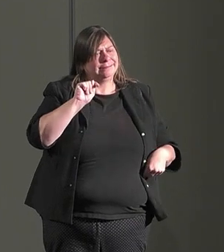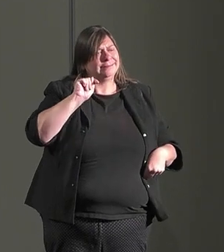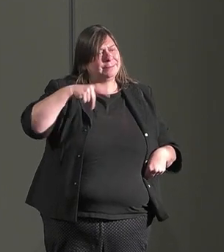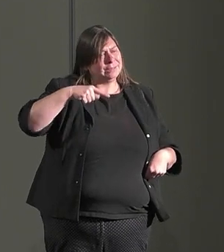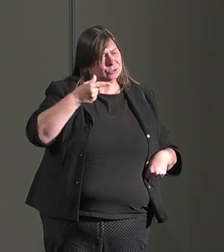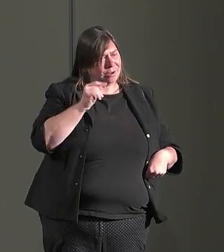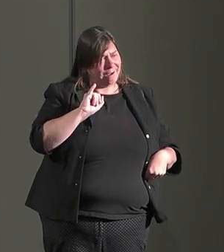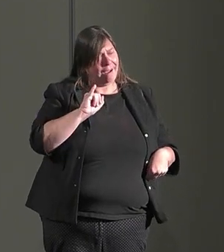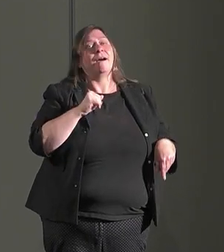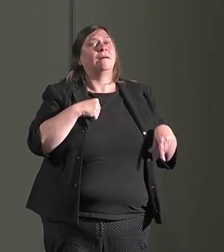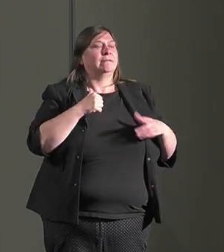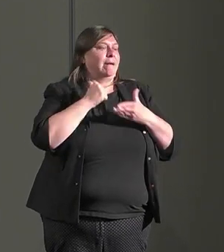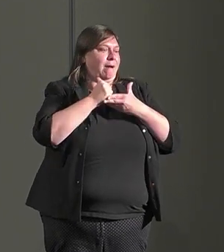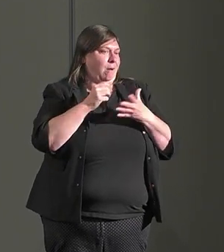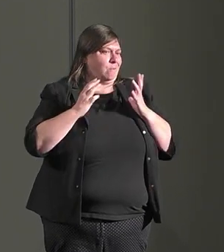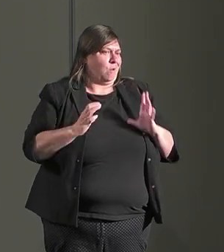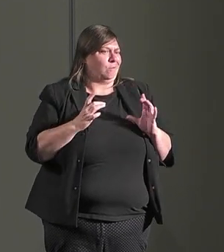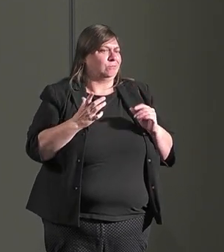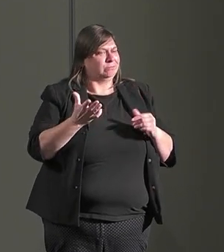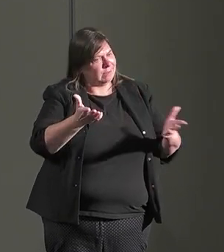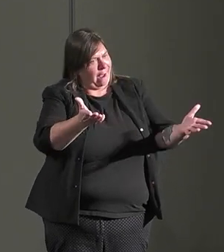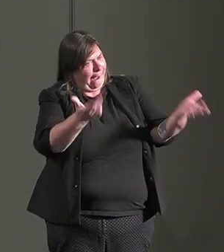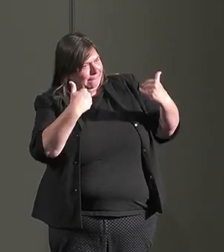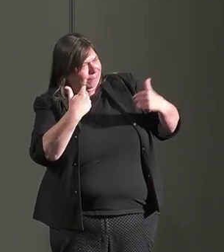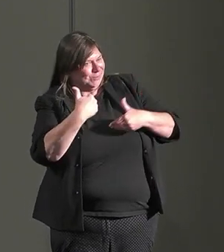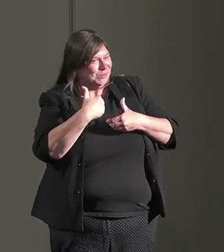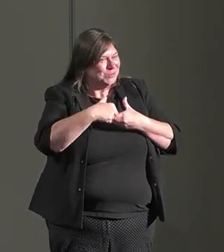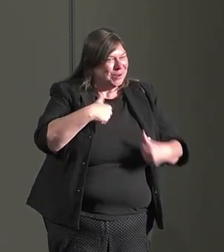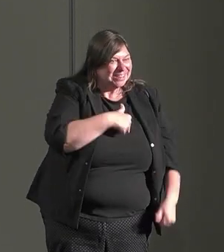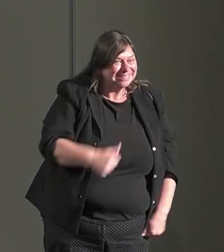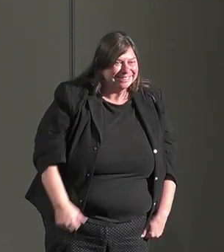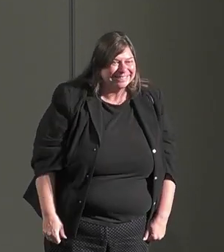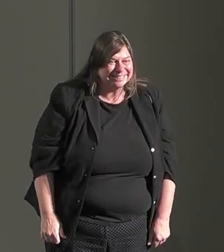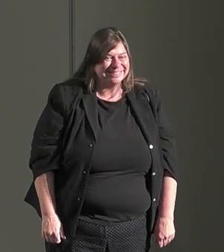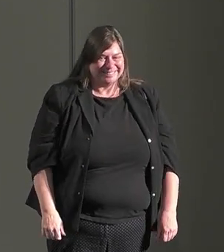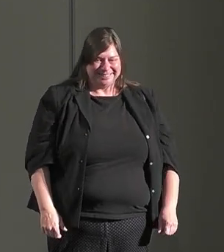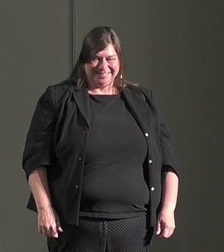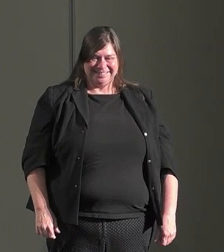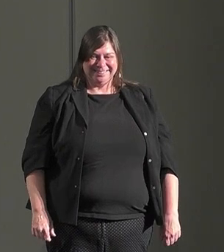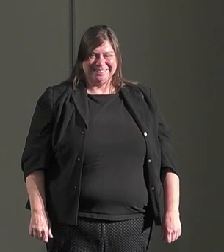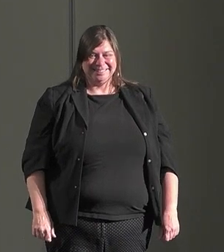could do to help please come along. Okay.